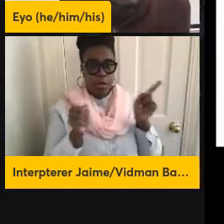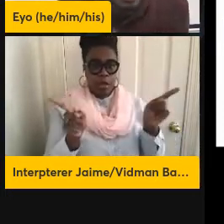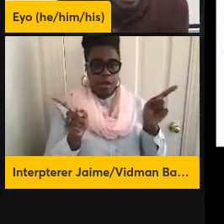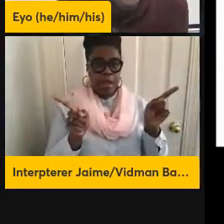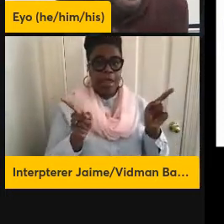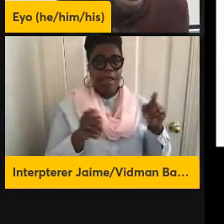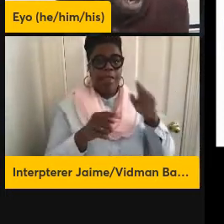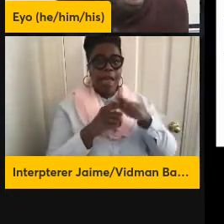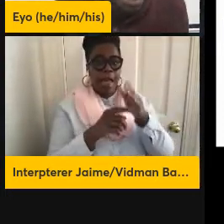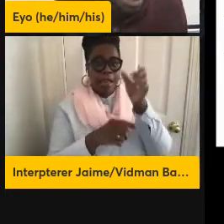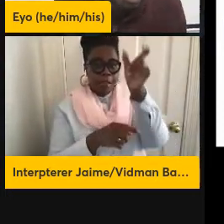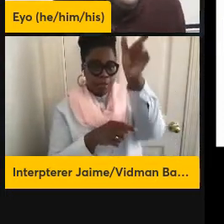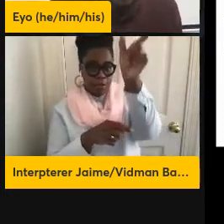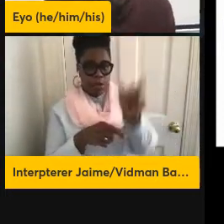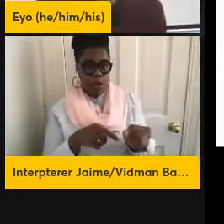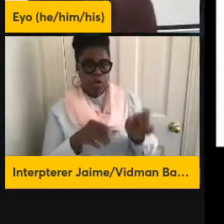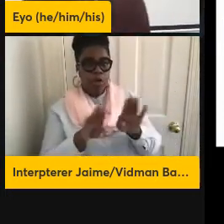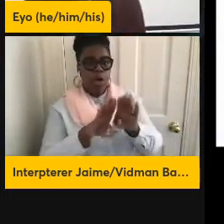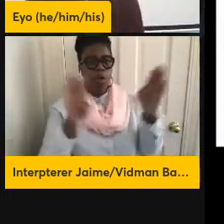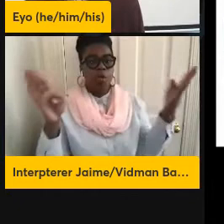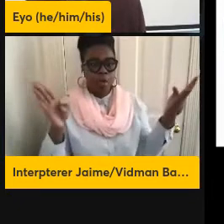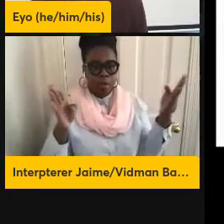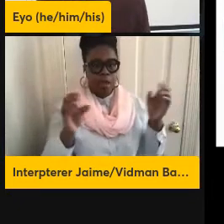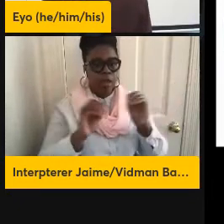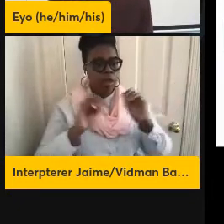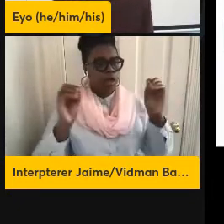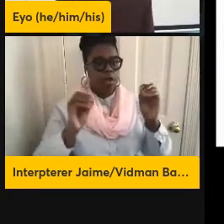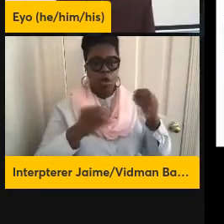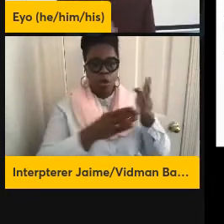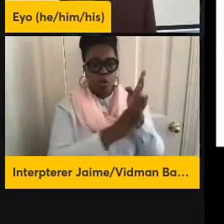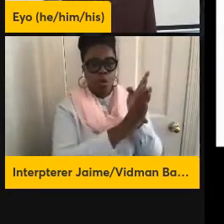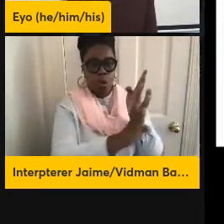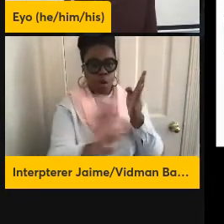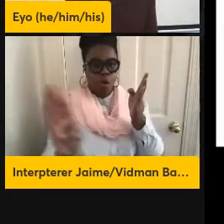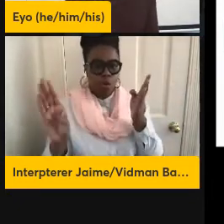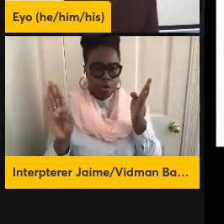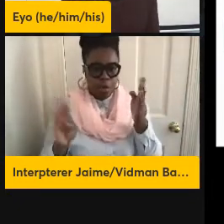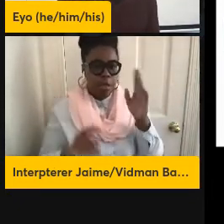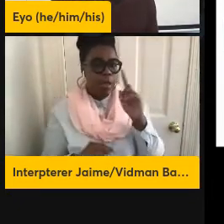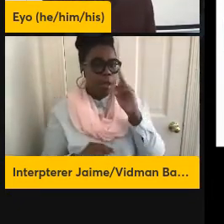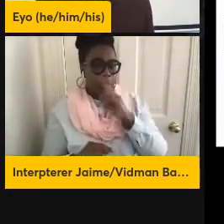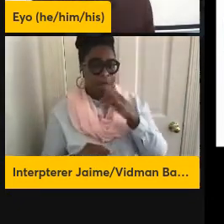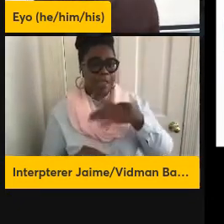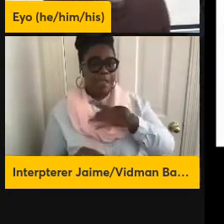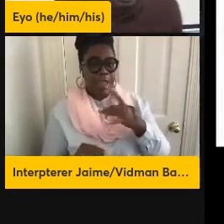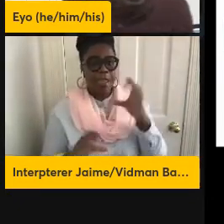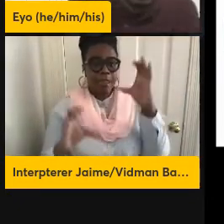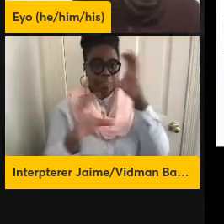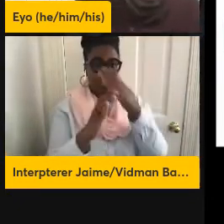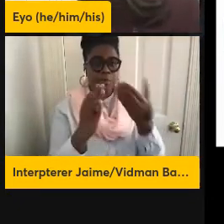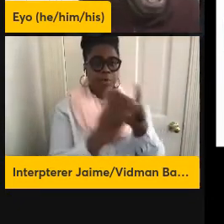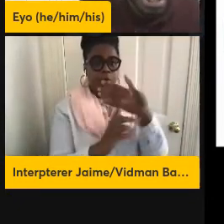and then an open arm that doesn't have walls, mice would like to explore the new environment. So typically, they would spend a